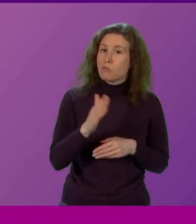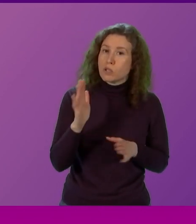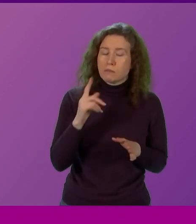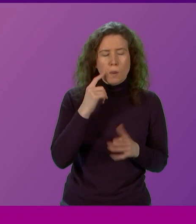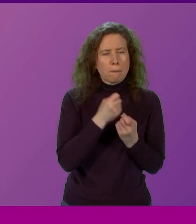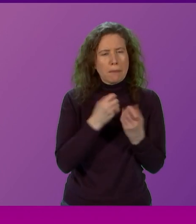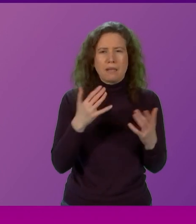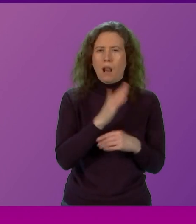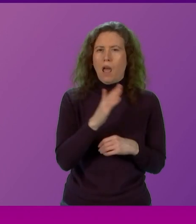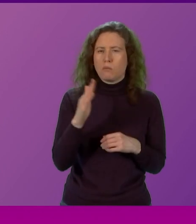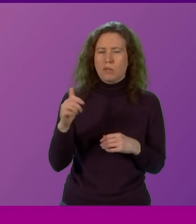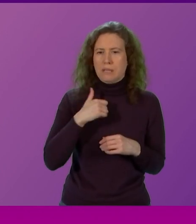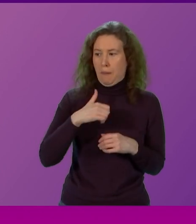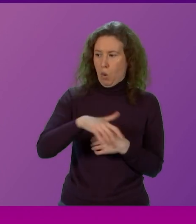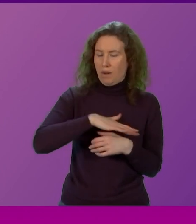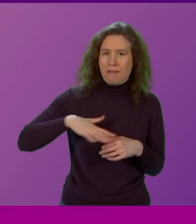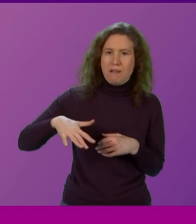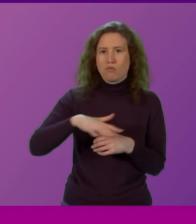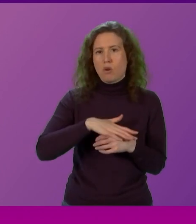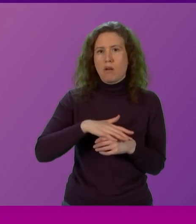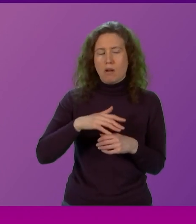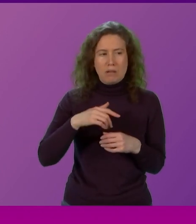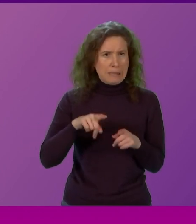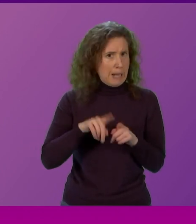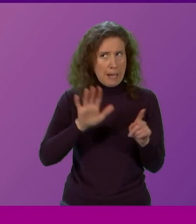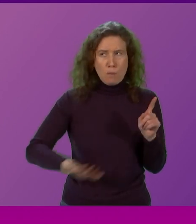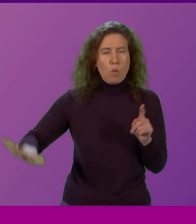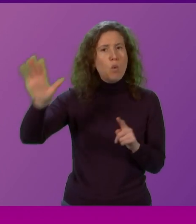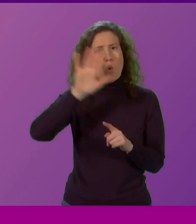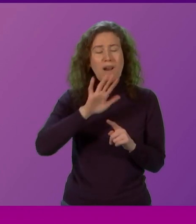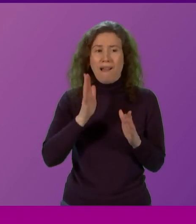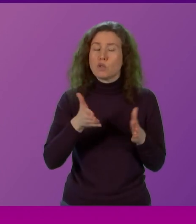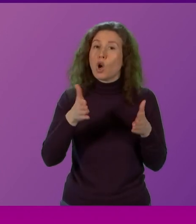Many libraries in my constituency and across the country had to close during the pandemic,